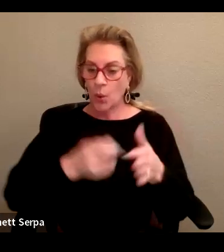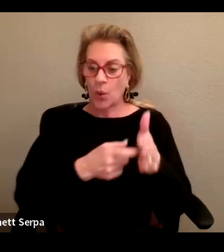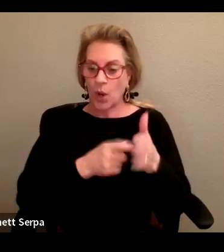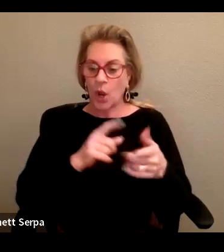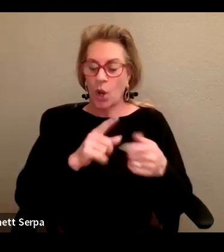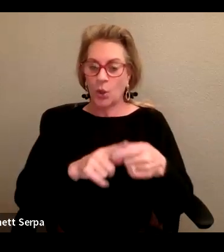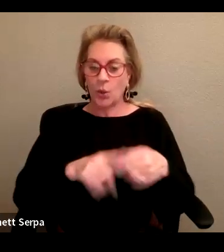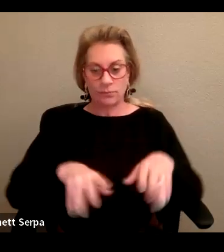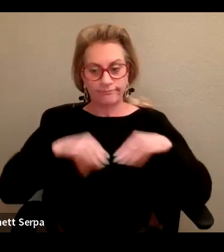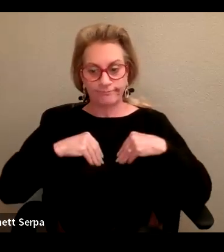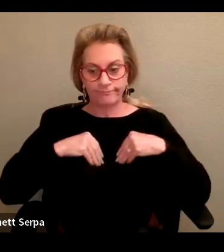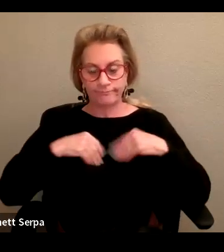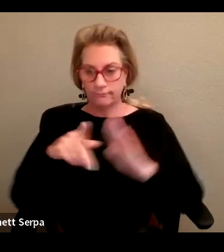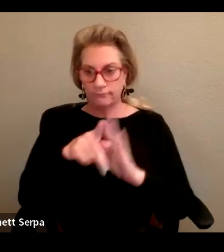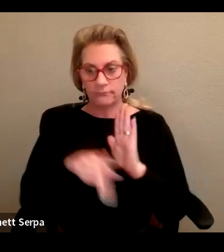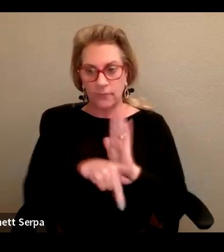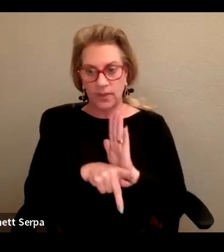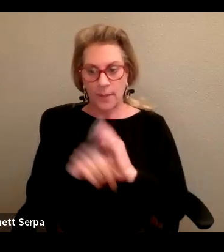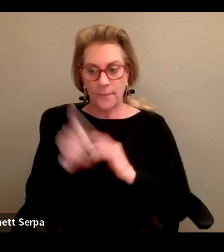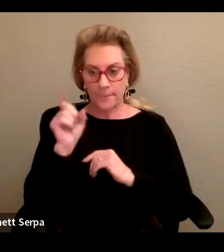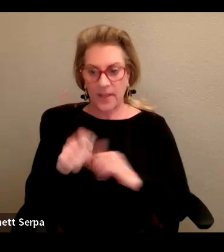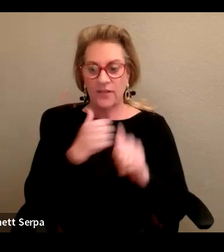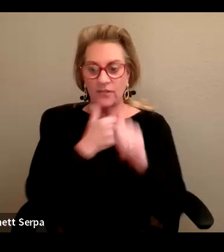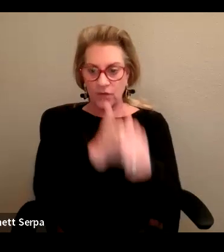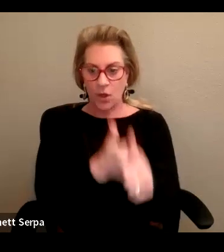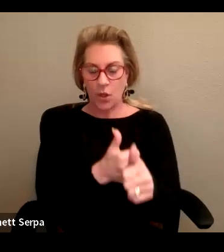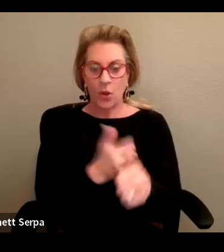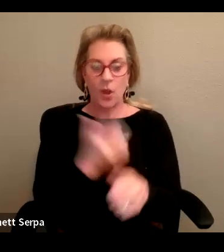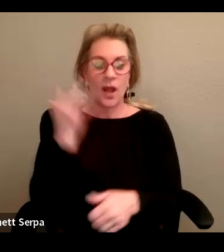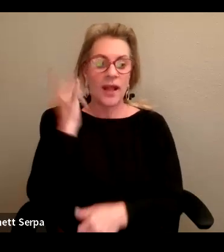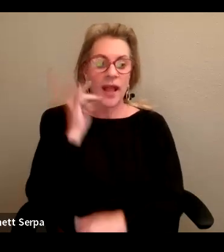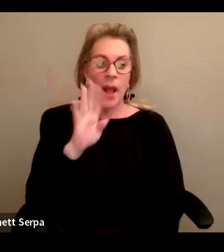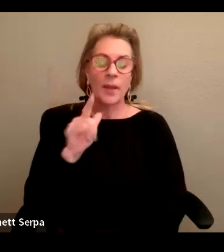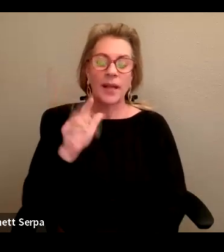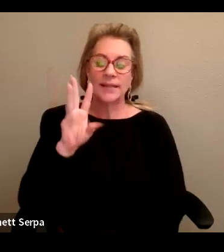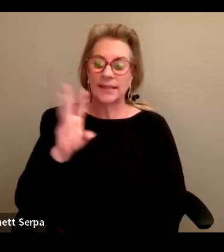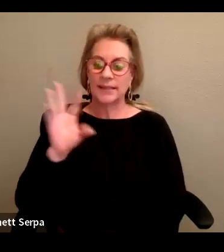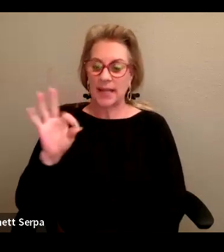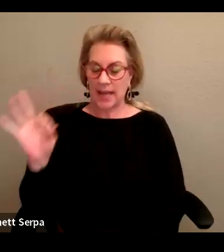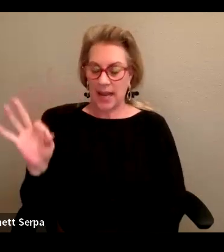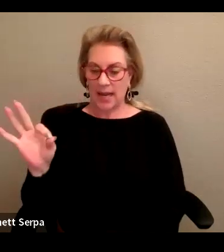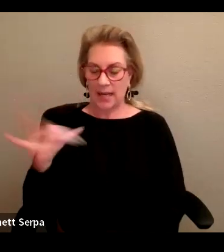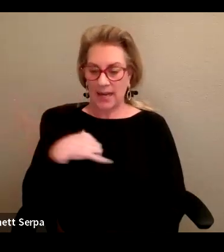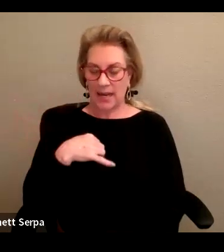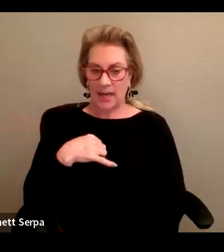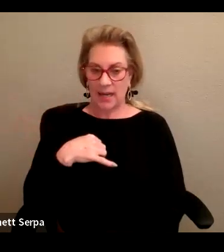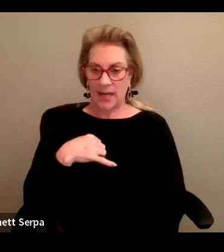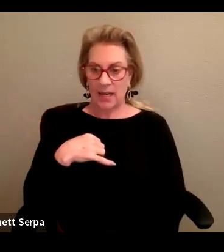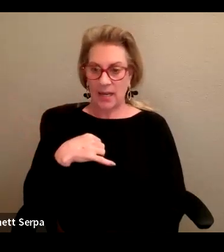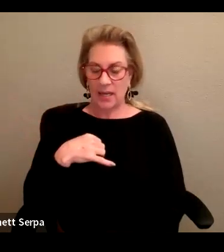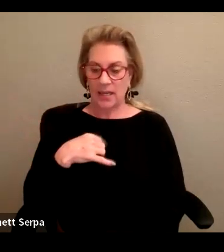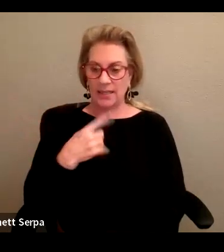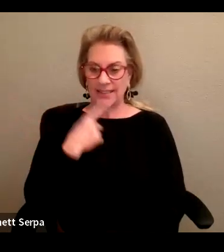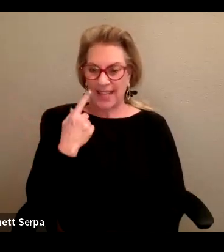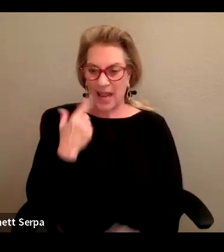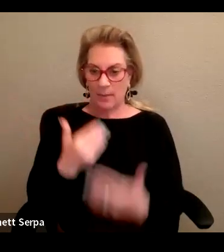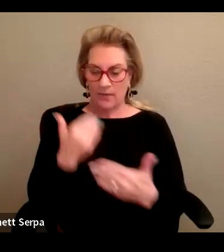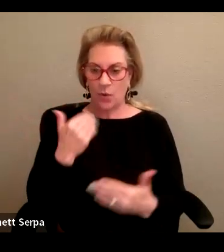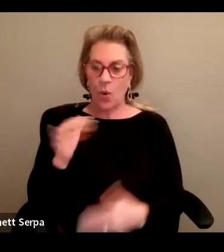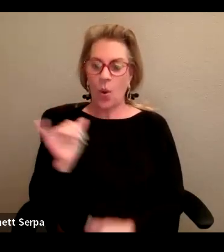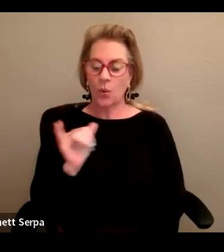these policies um Calfornia assembly Bill 699 which I mentioned earlier um is also um